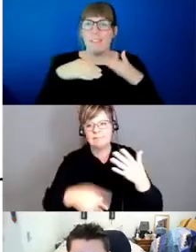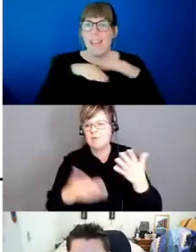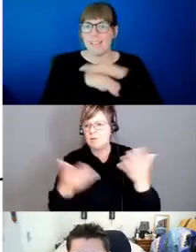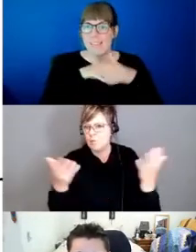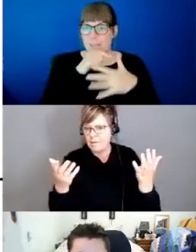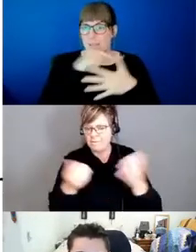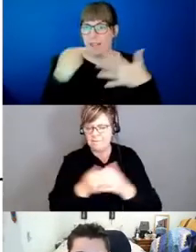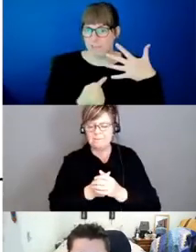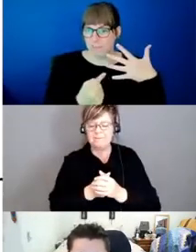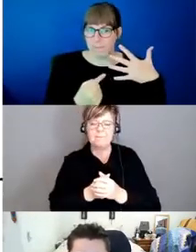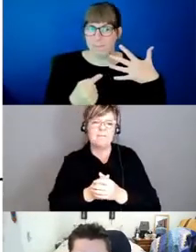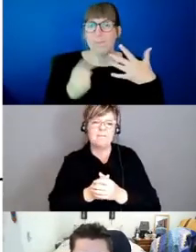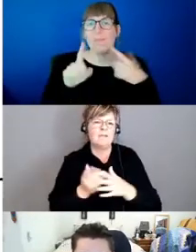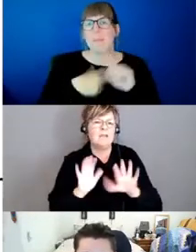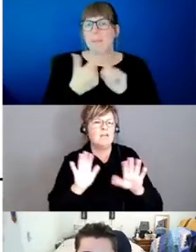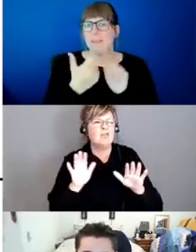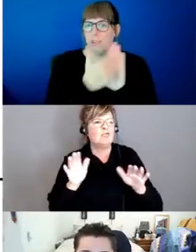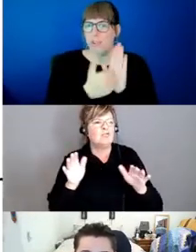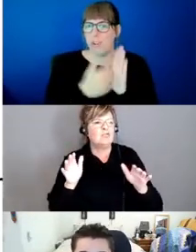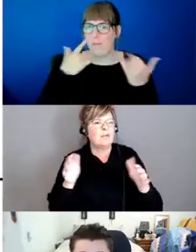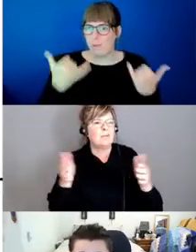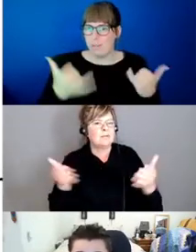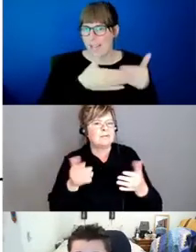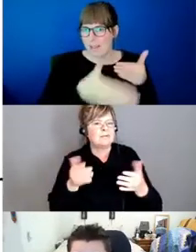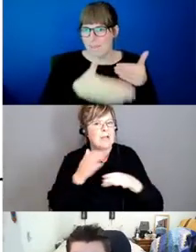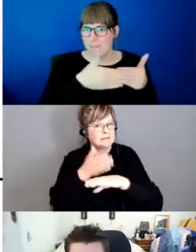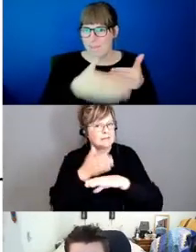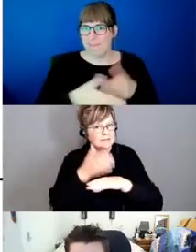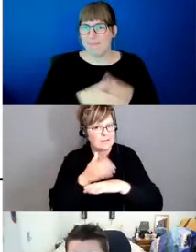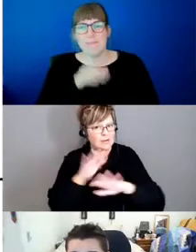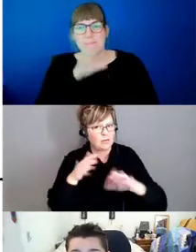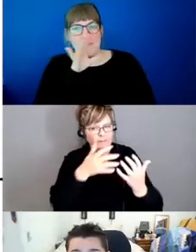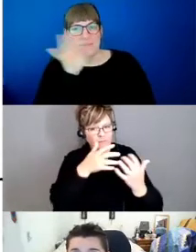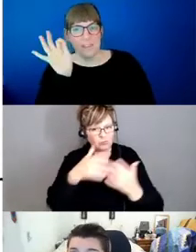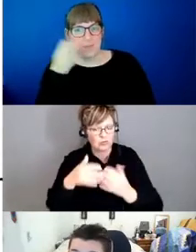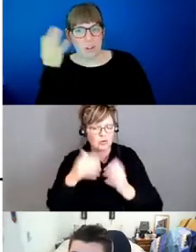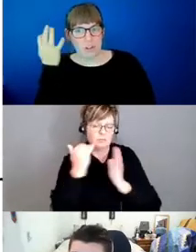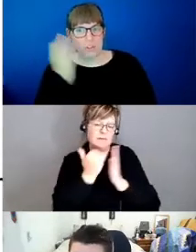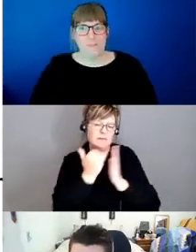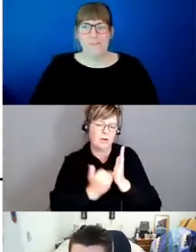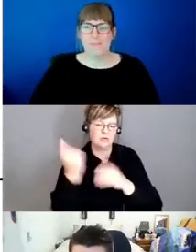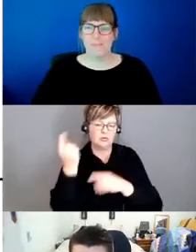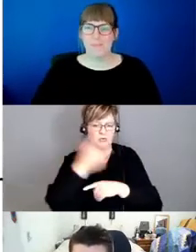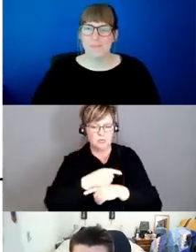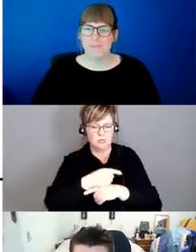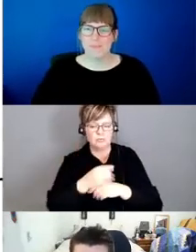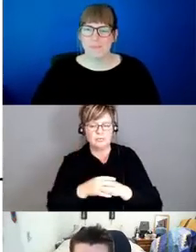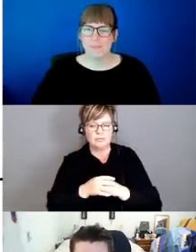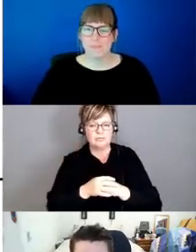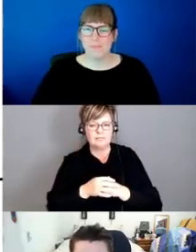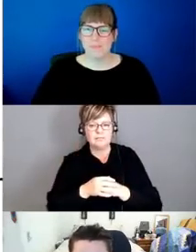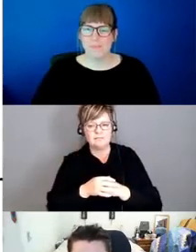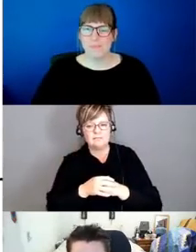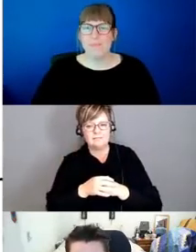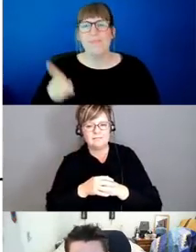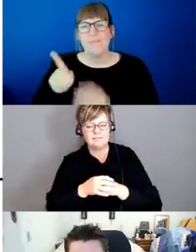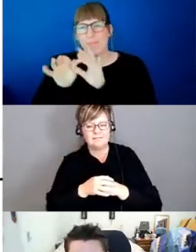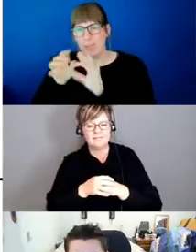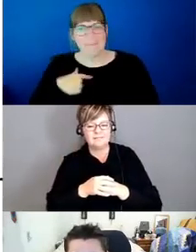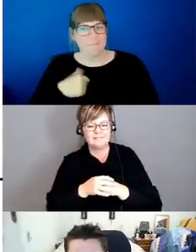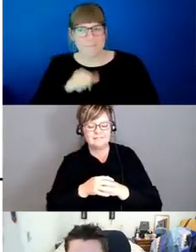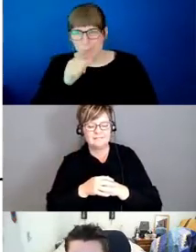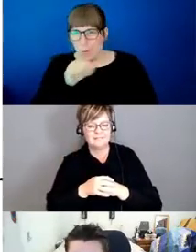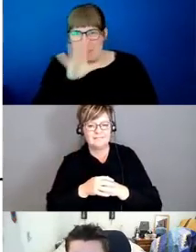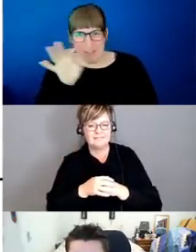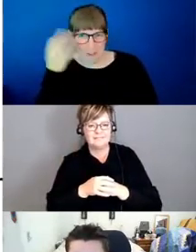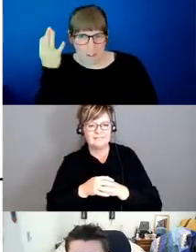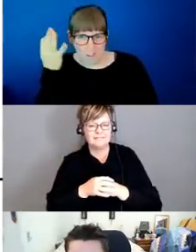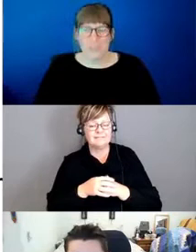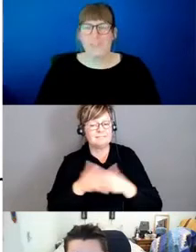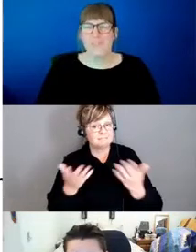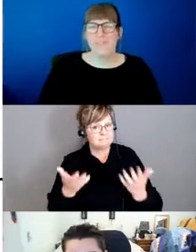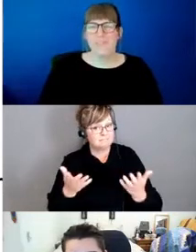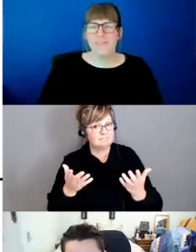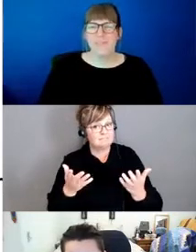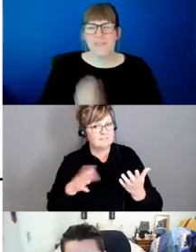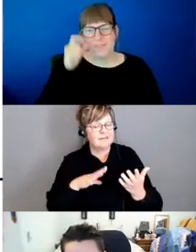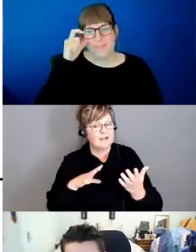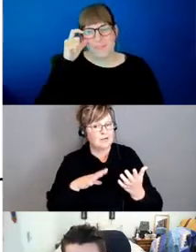TODAY. I'M SORRY, I DON'T SPEAK FRENCH. TODAY WE HAVE SIMULTANEOUS ENGLISH AND FRENCH TRANSLATION,